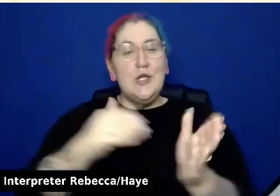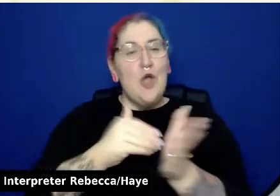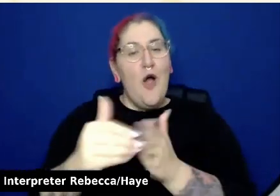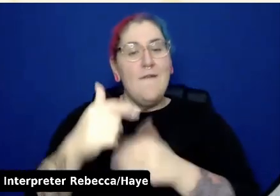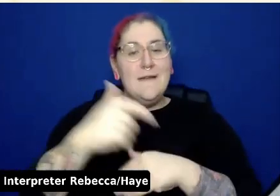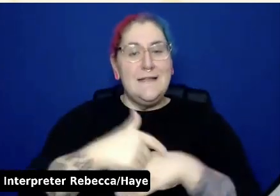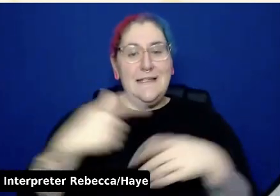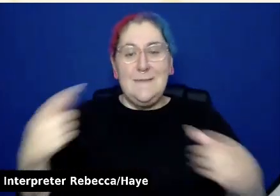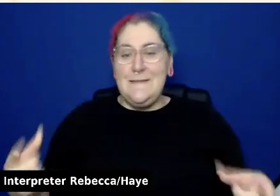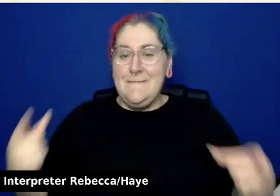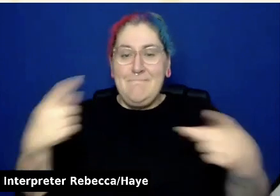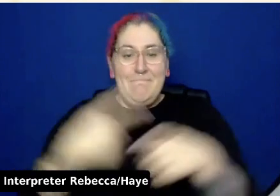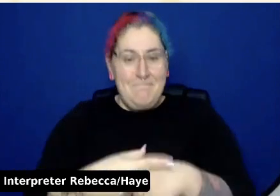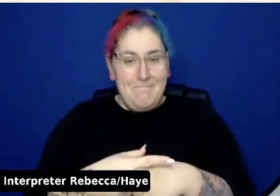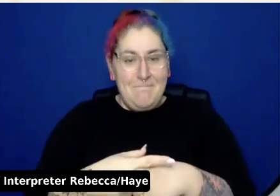So always keep remembering these points.